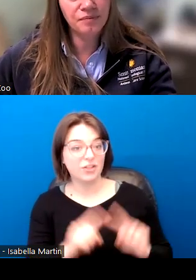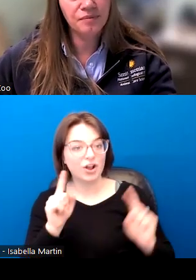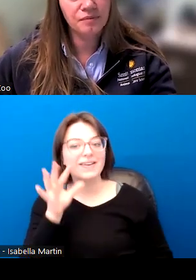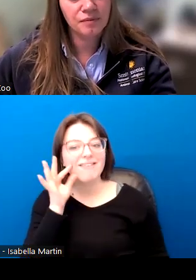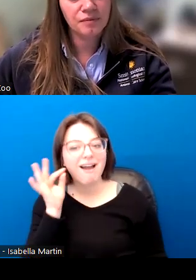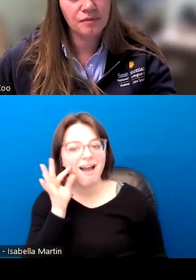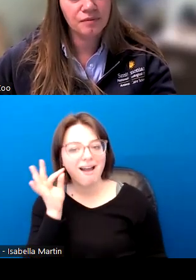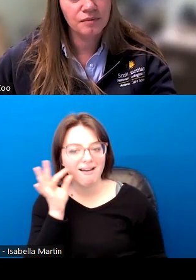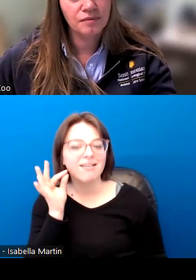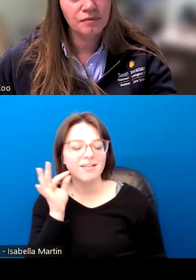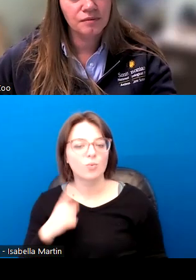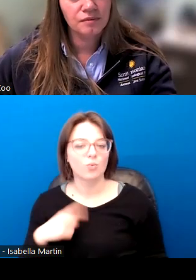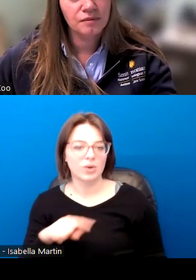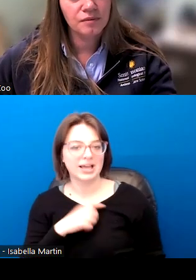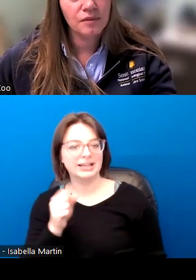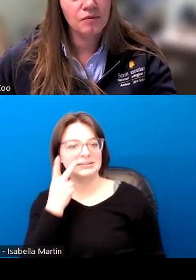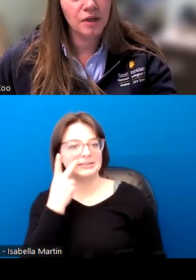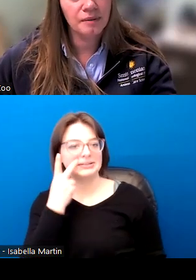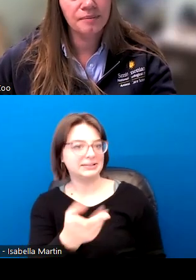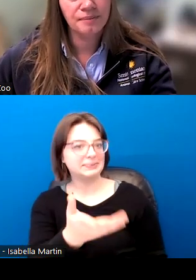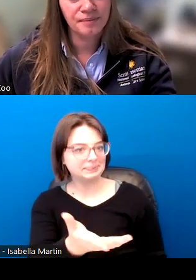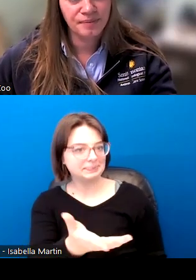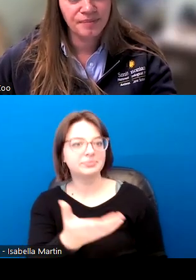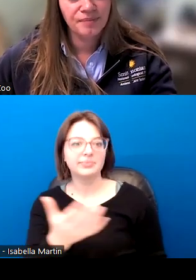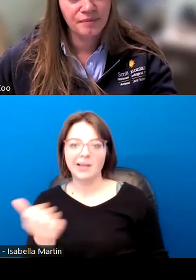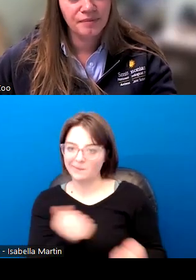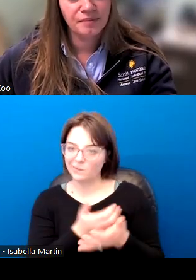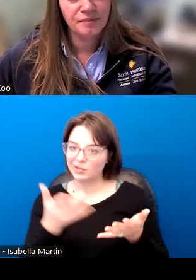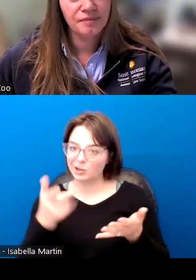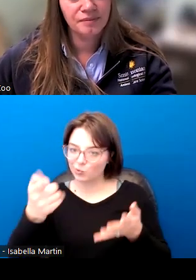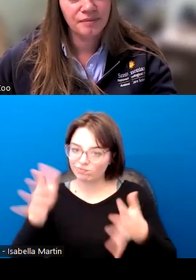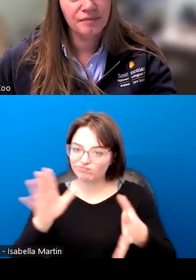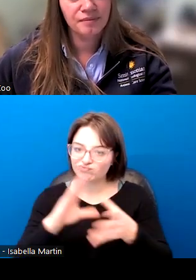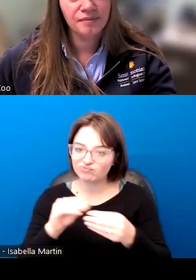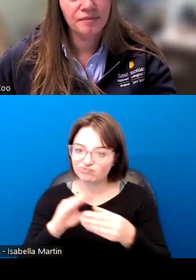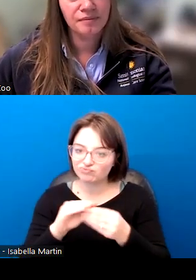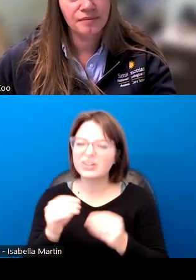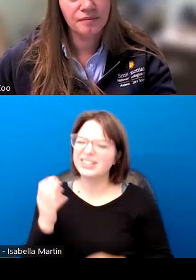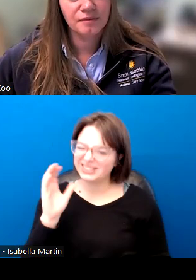where we can see all everything you mentioned that it's kind of similar to our cats at home.